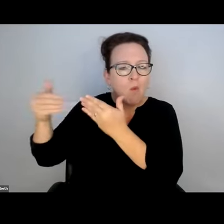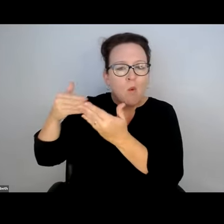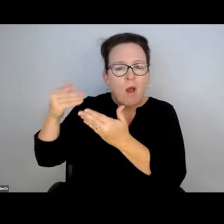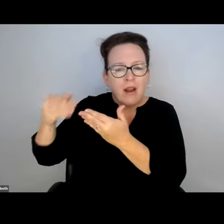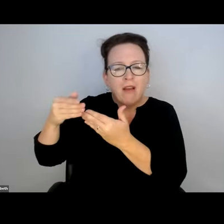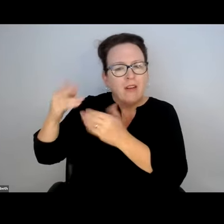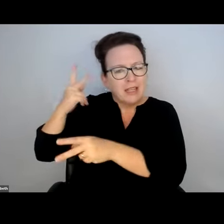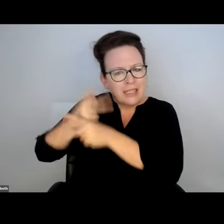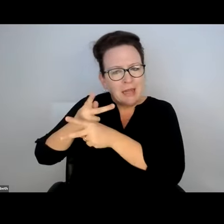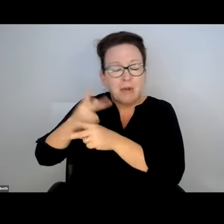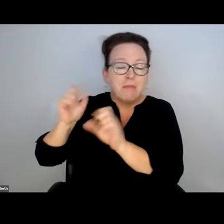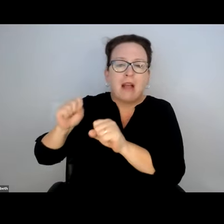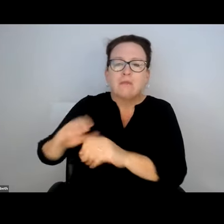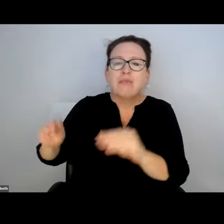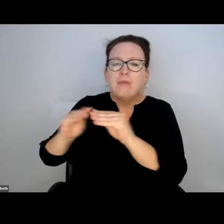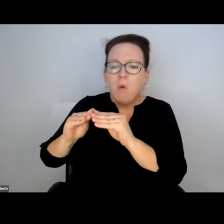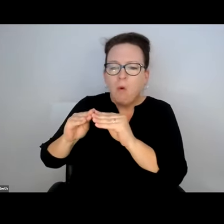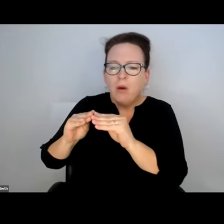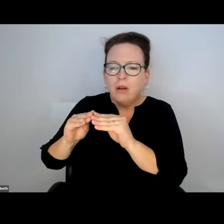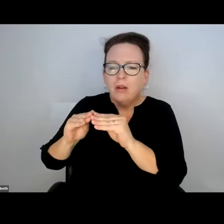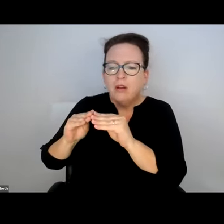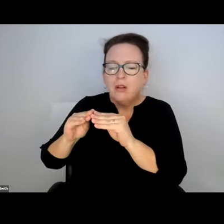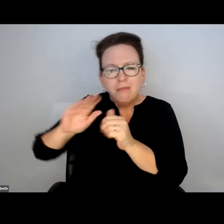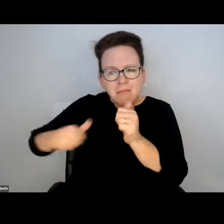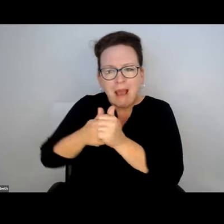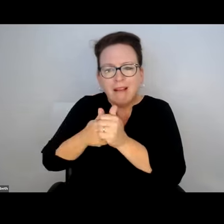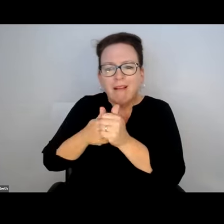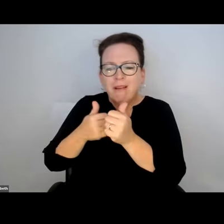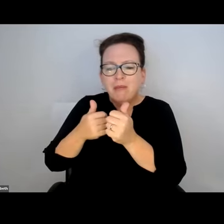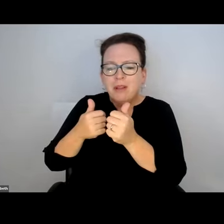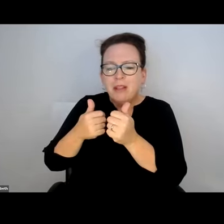88, 80, 86.